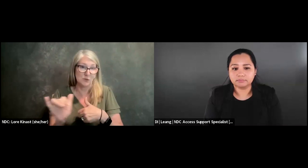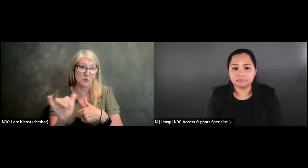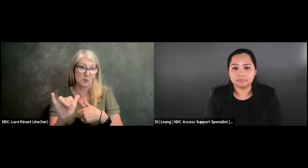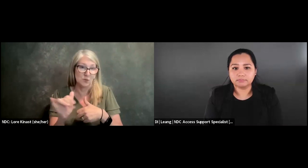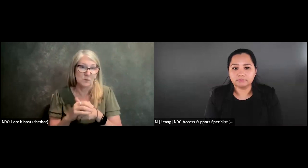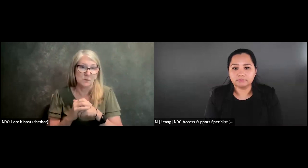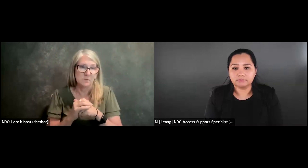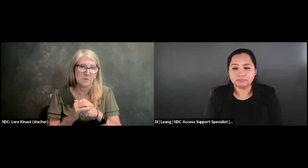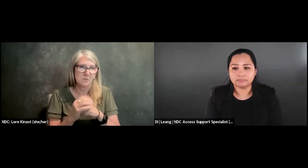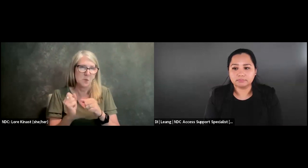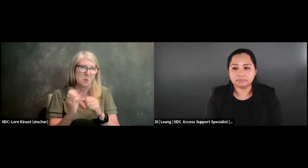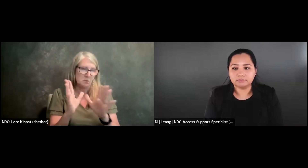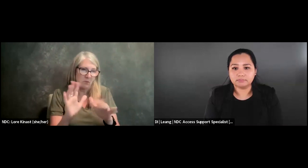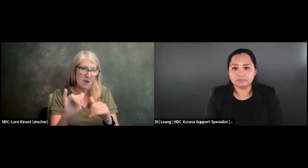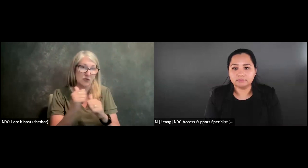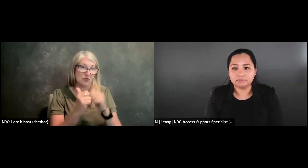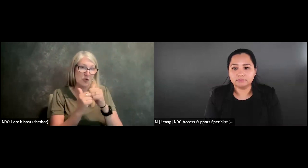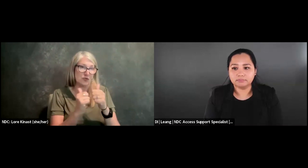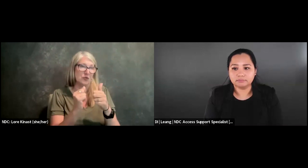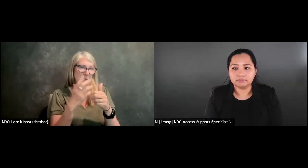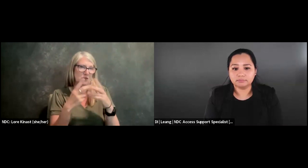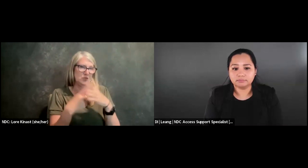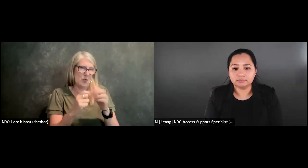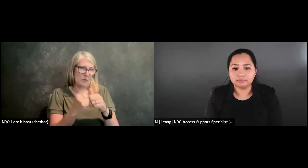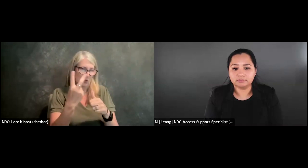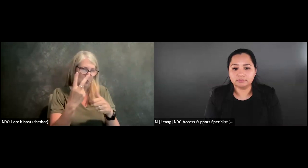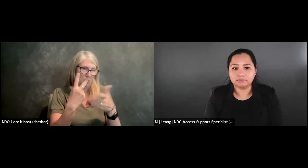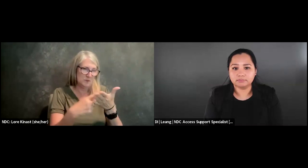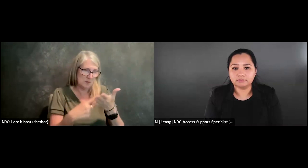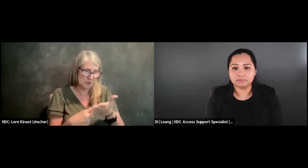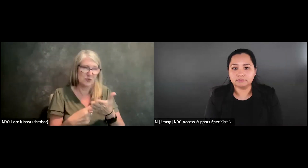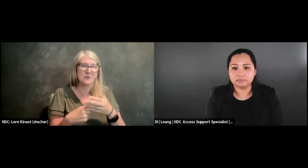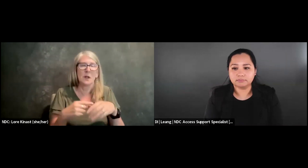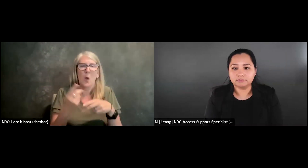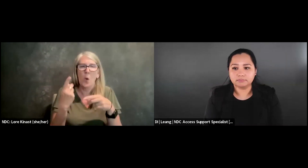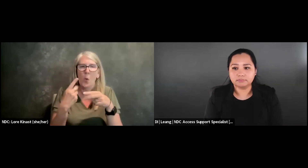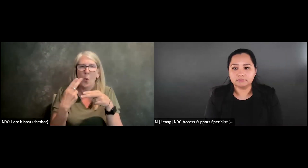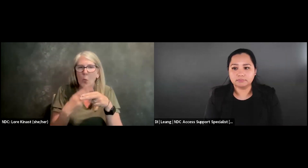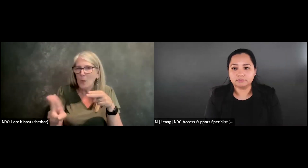to share their personal emails, where you can reach out directly to them to ask questions.